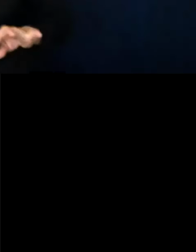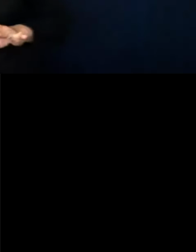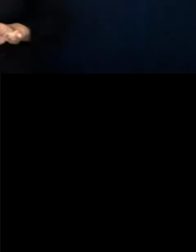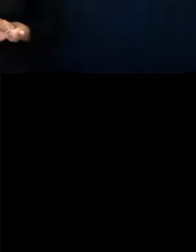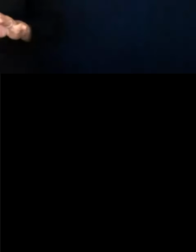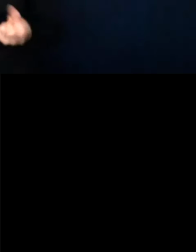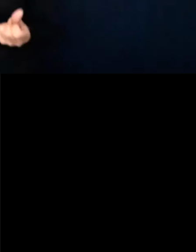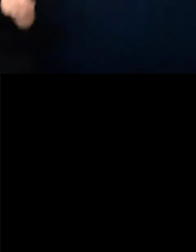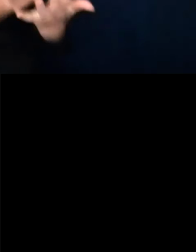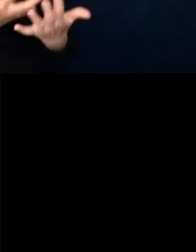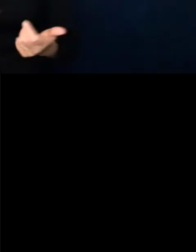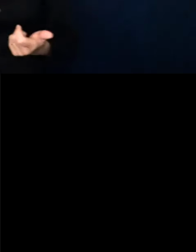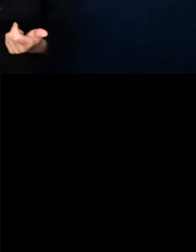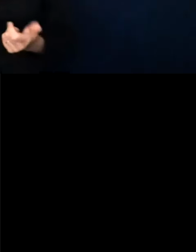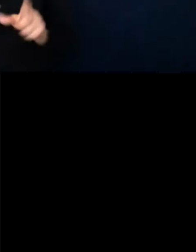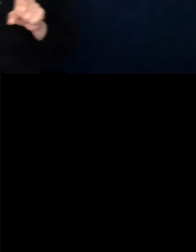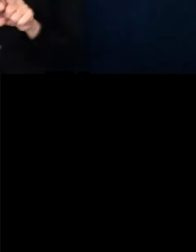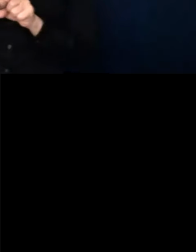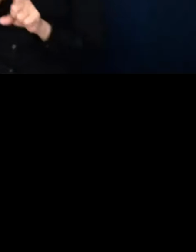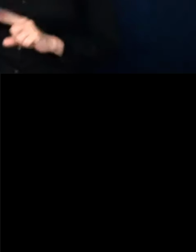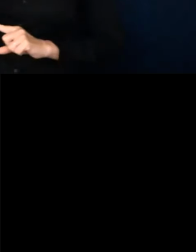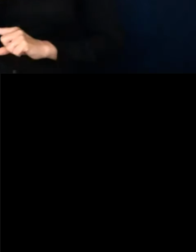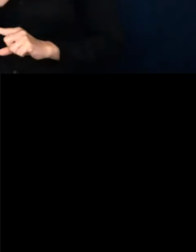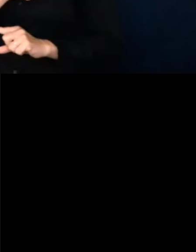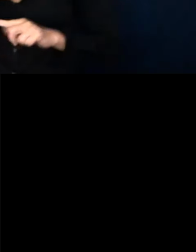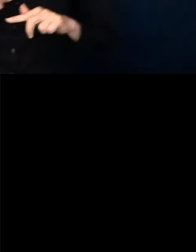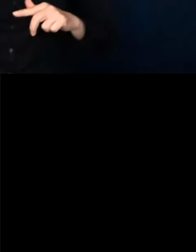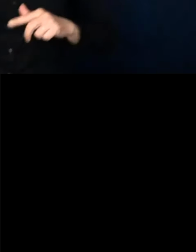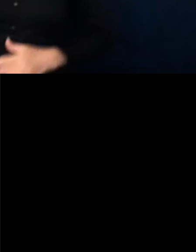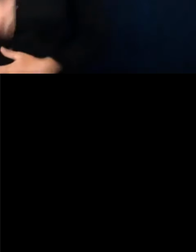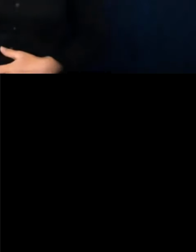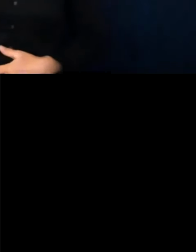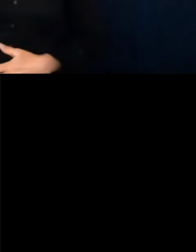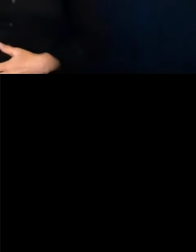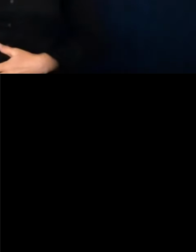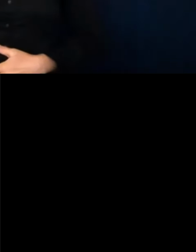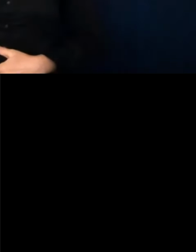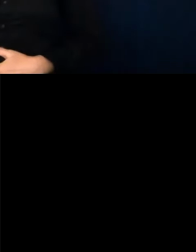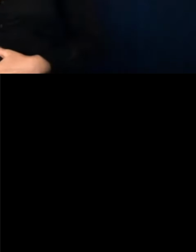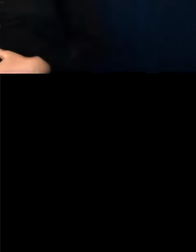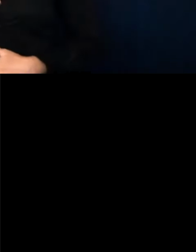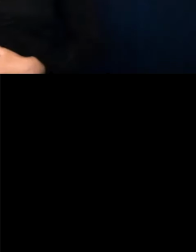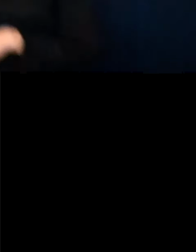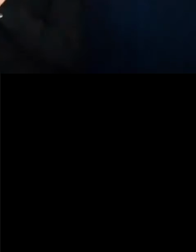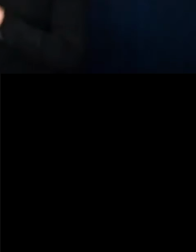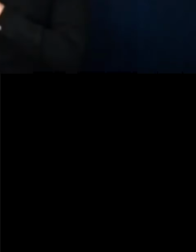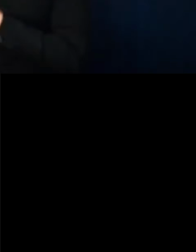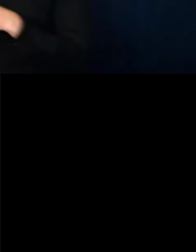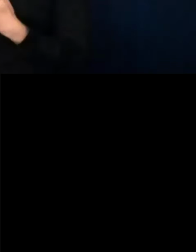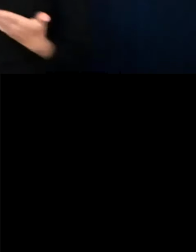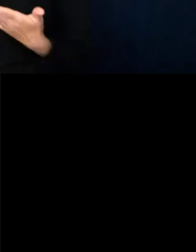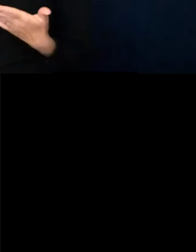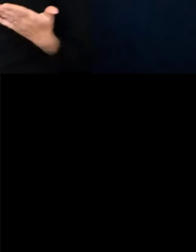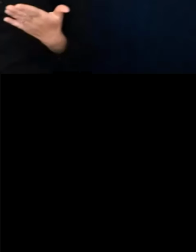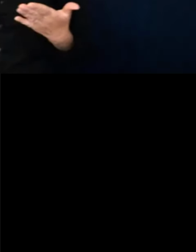our internal bias up against, you know, the things that we're used to, versus the things that will actually get us closer to equity.